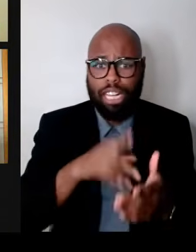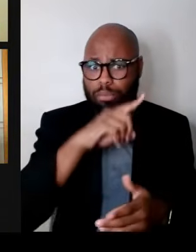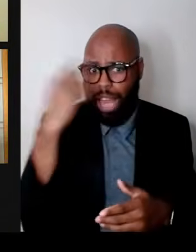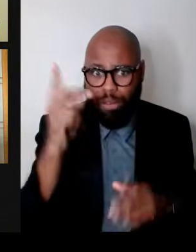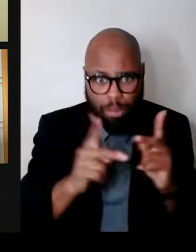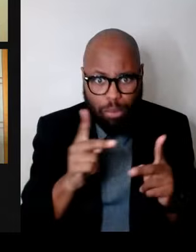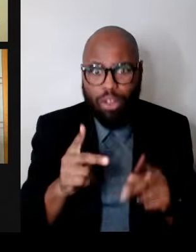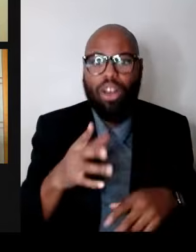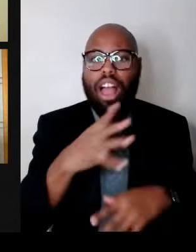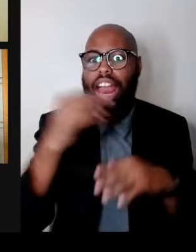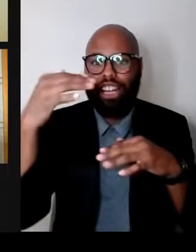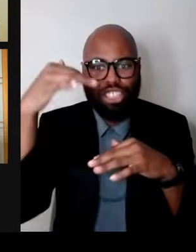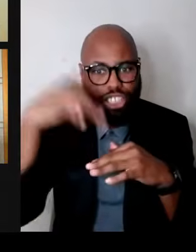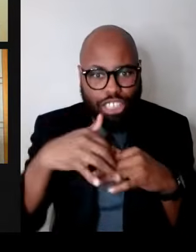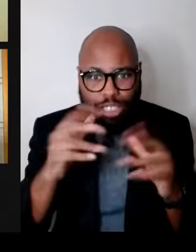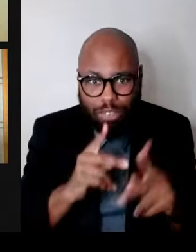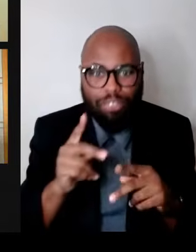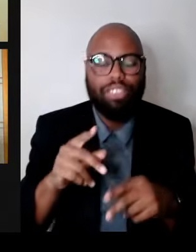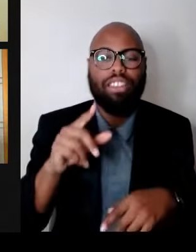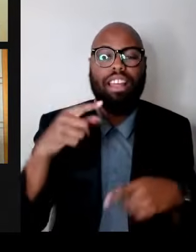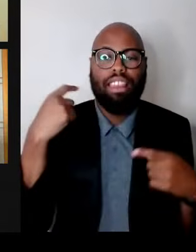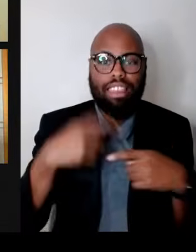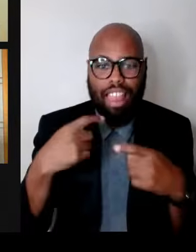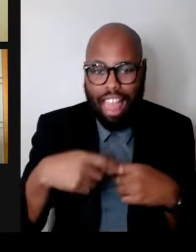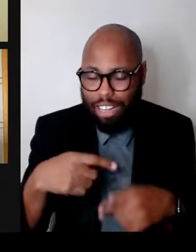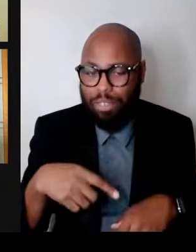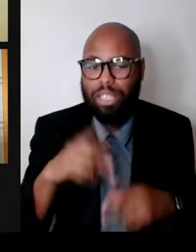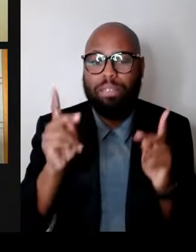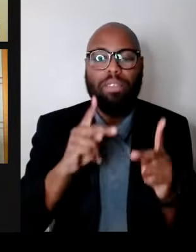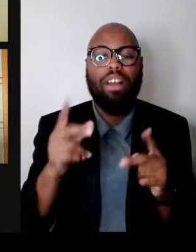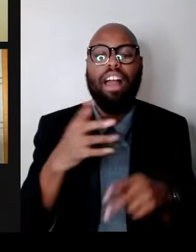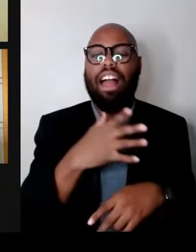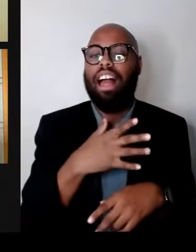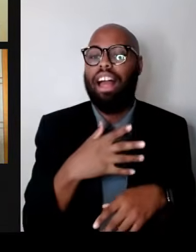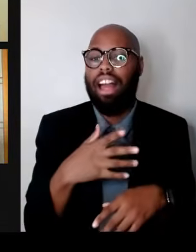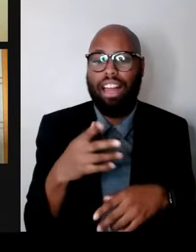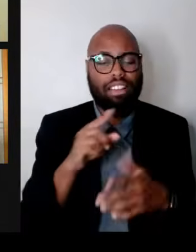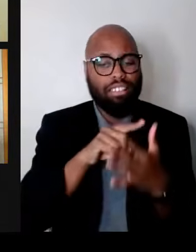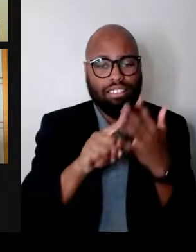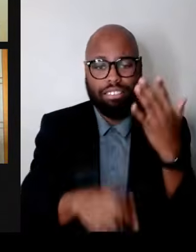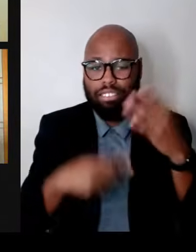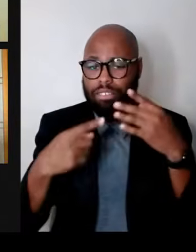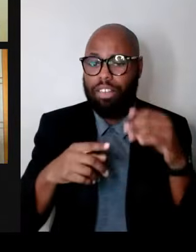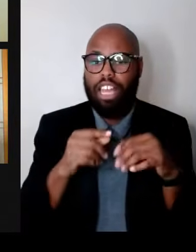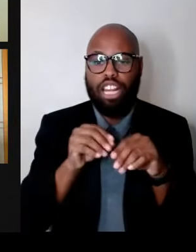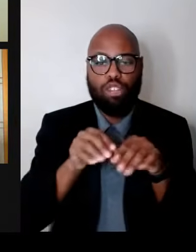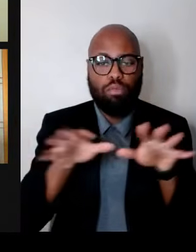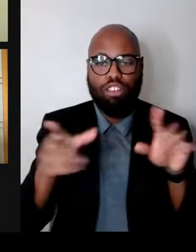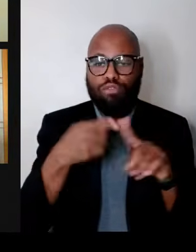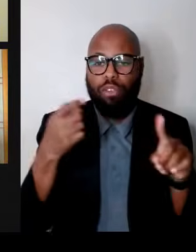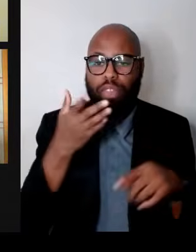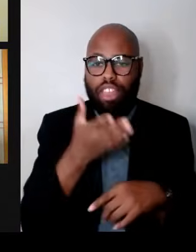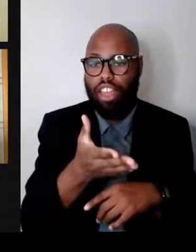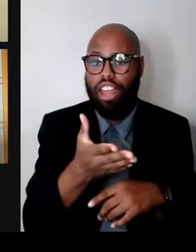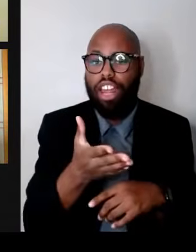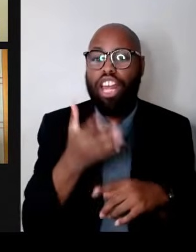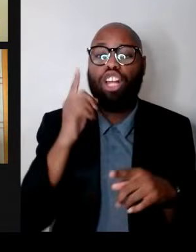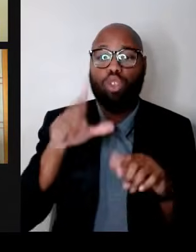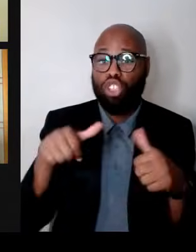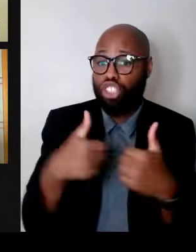and Latinx people, and indigenous people, and it spreads out from there. So the challenge in this moment is